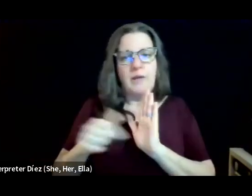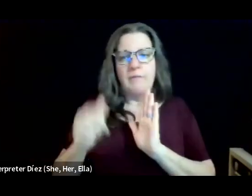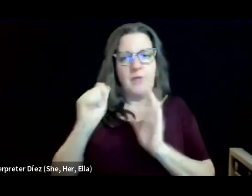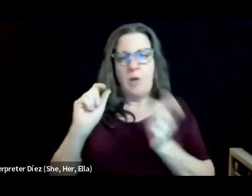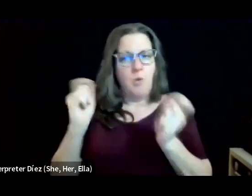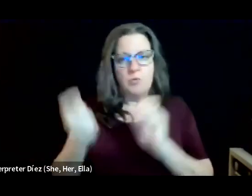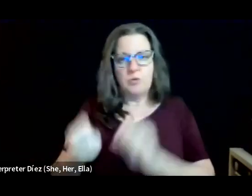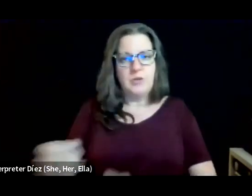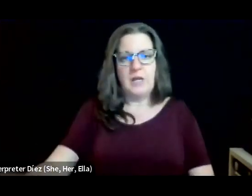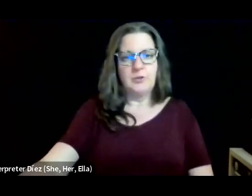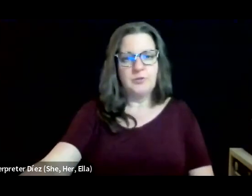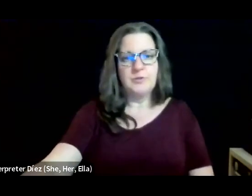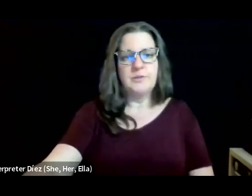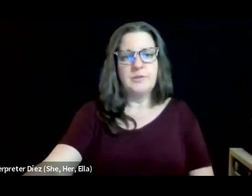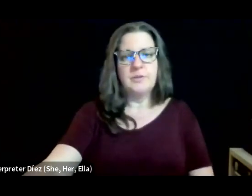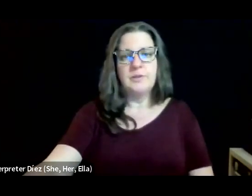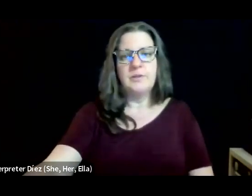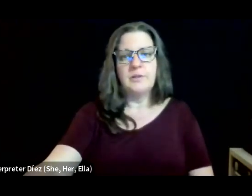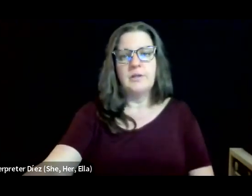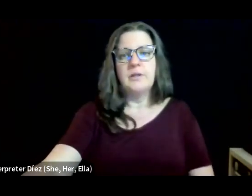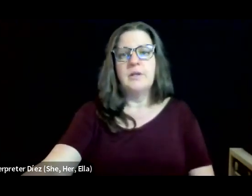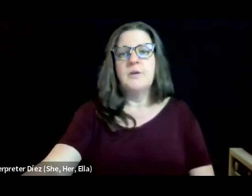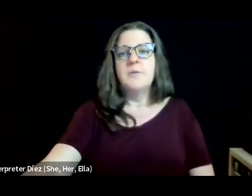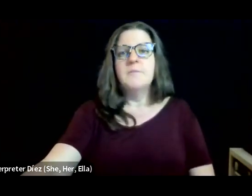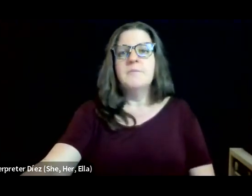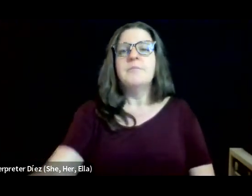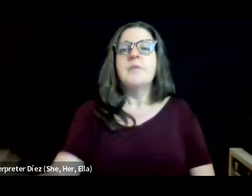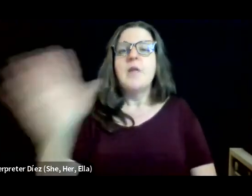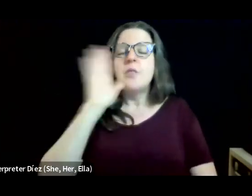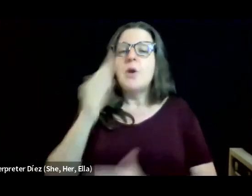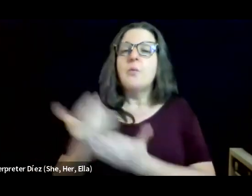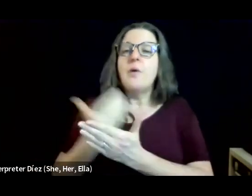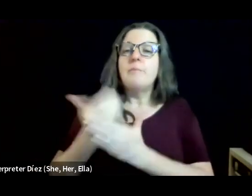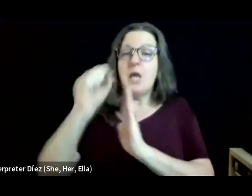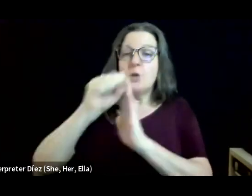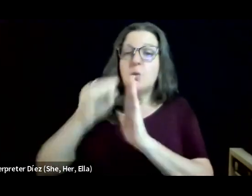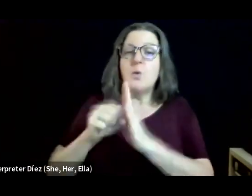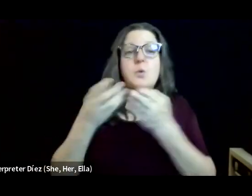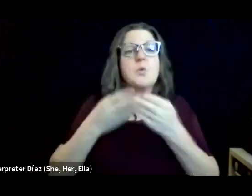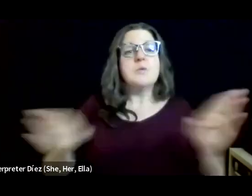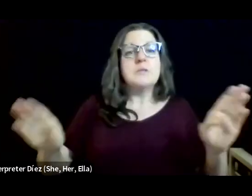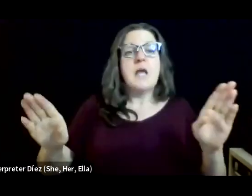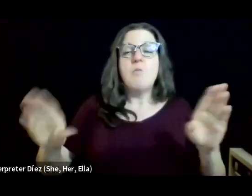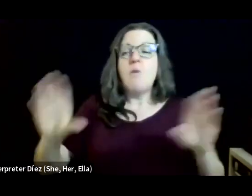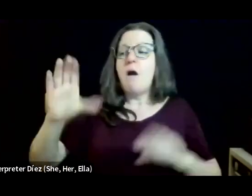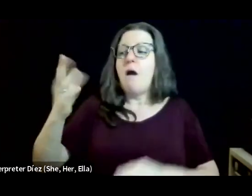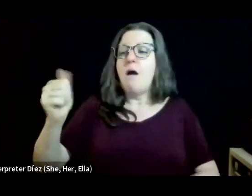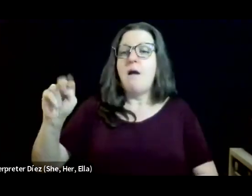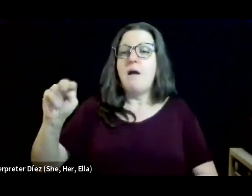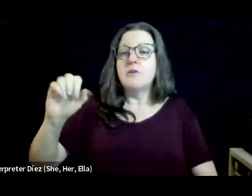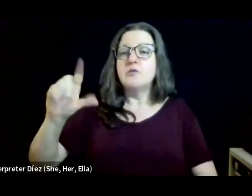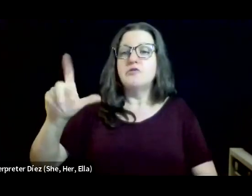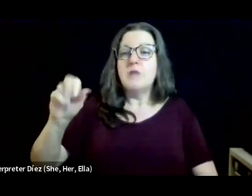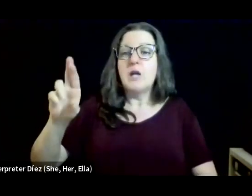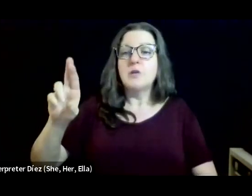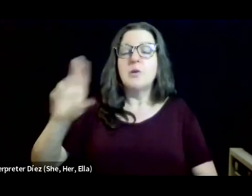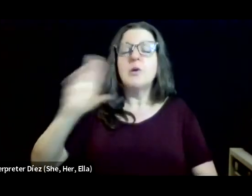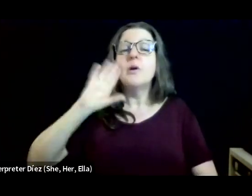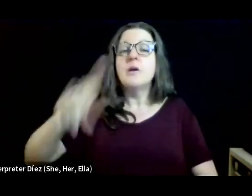There's going to be a new statewide Chancellor, as you all know. Originally they said they were going to take a year to try to find someone.